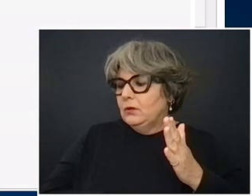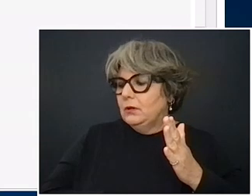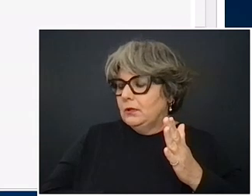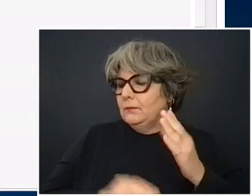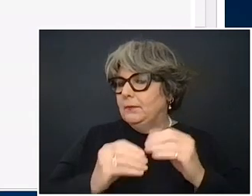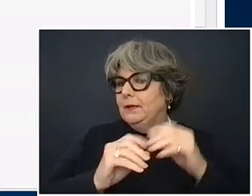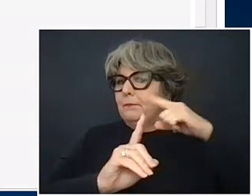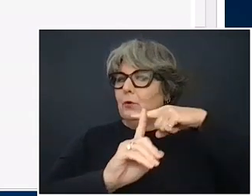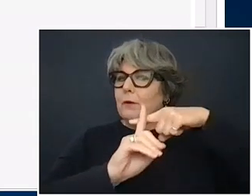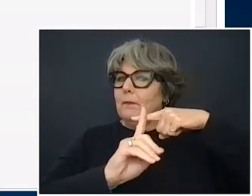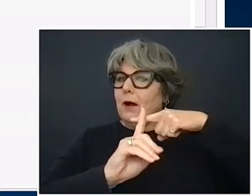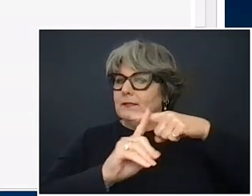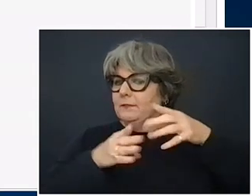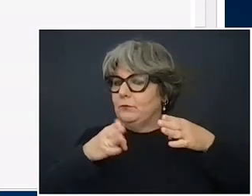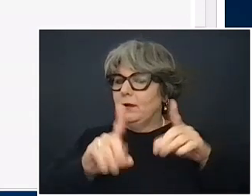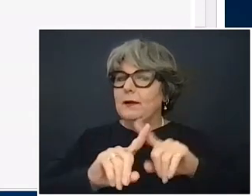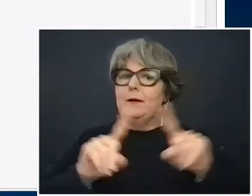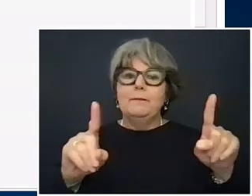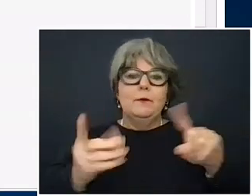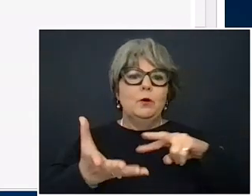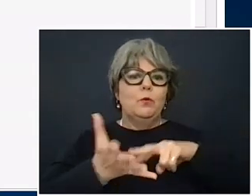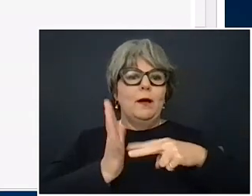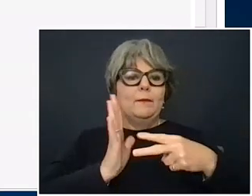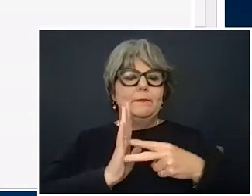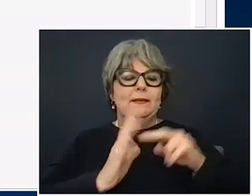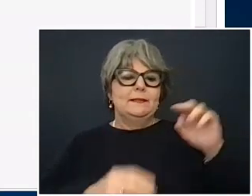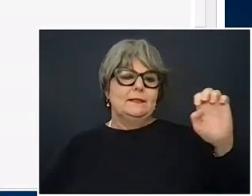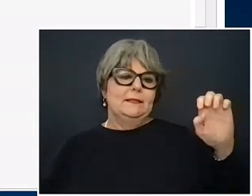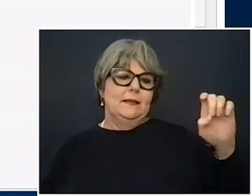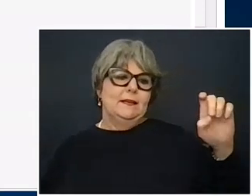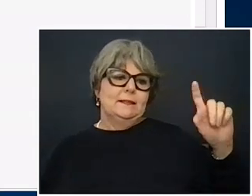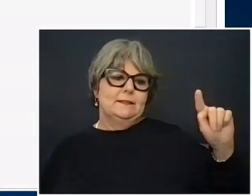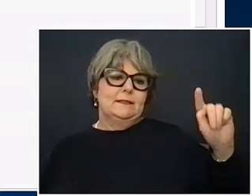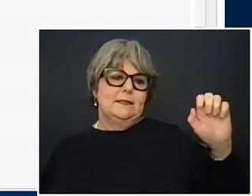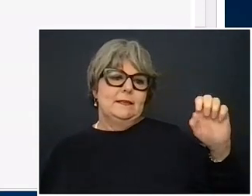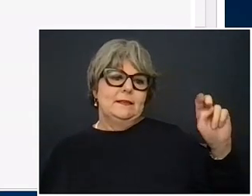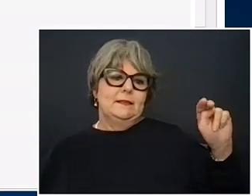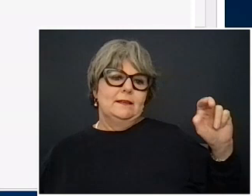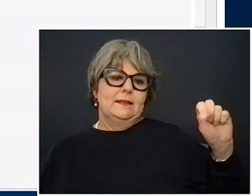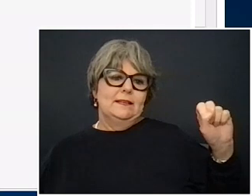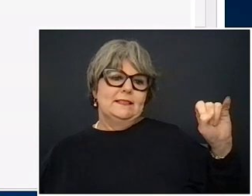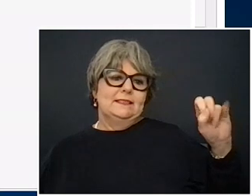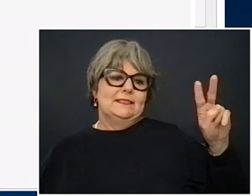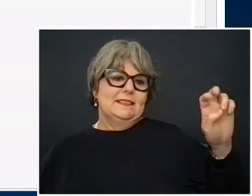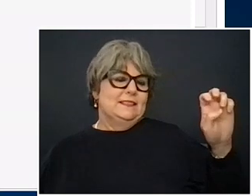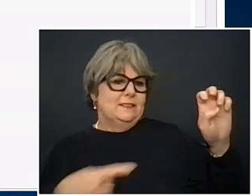But what is extensive and how do you keep these from doing exactly the opposite of